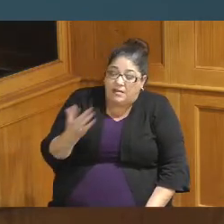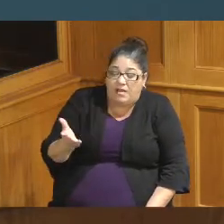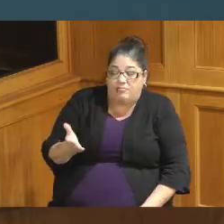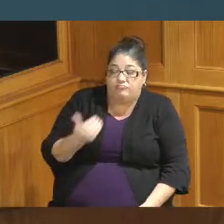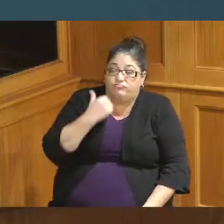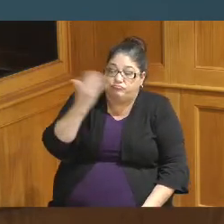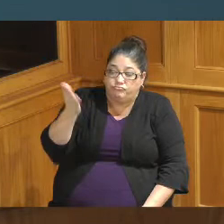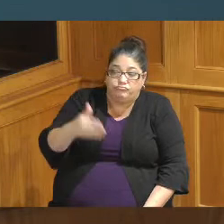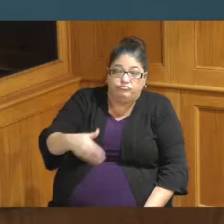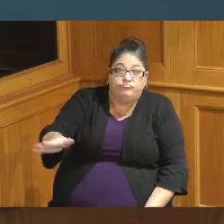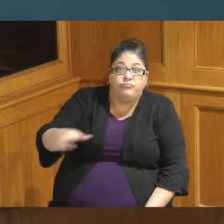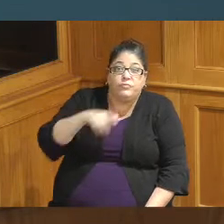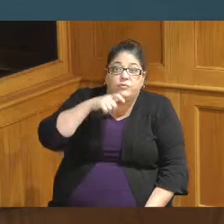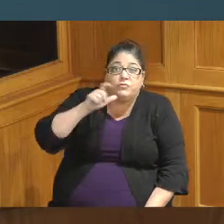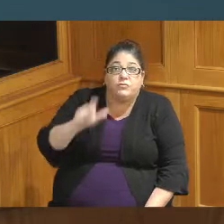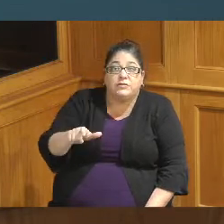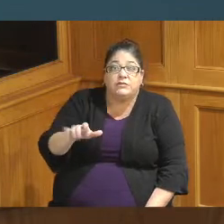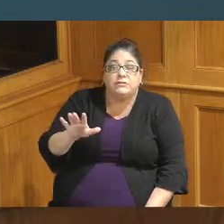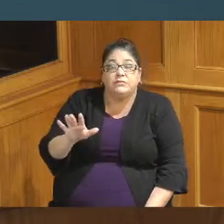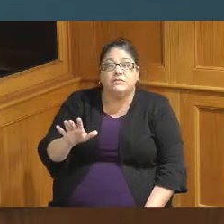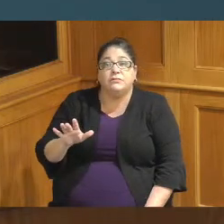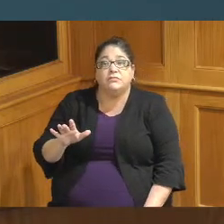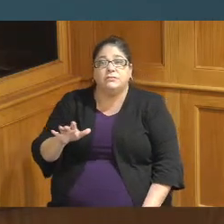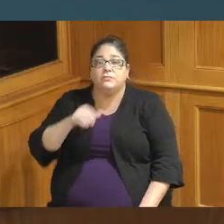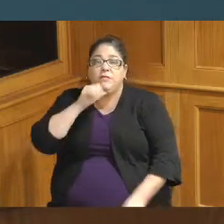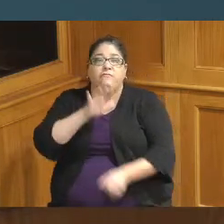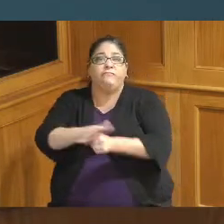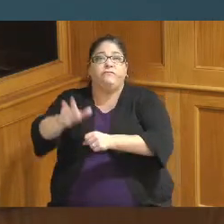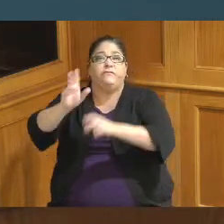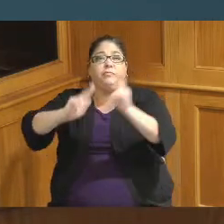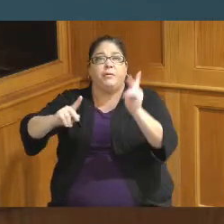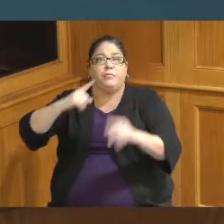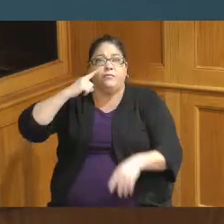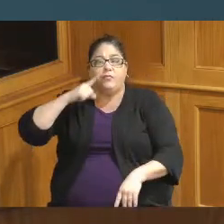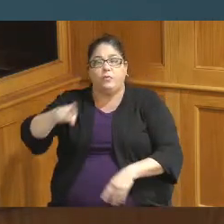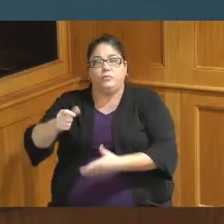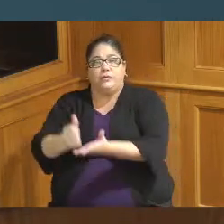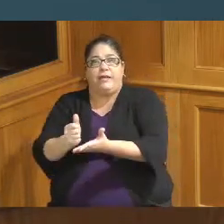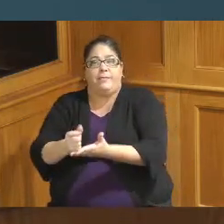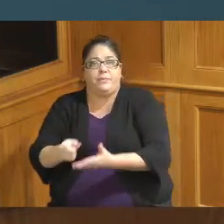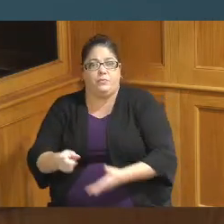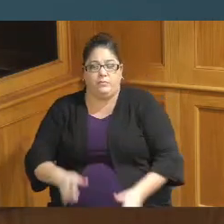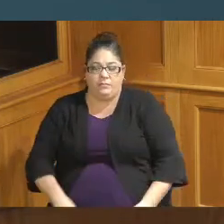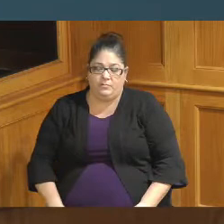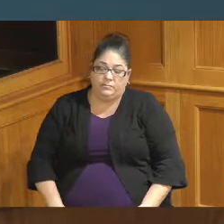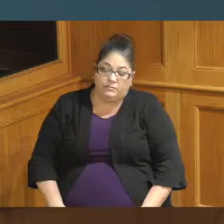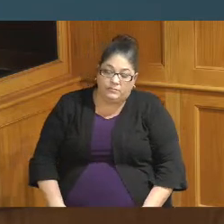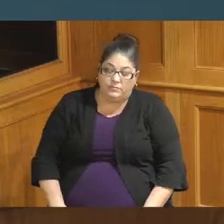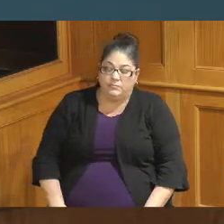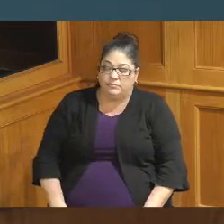we wna we we don't have enough people to get the money to you I don't know I do know we have a a